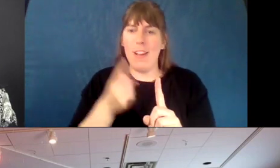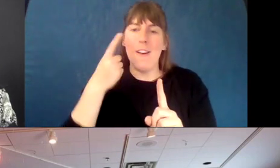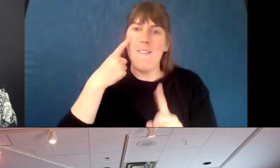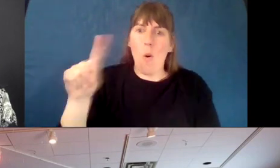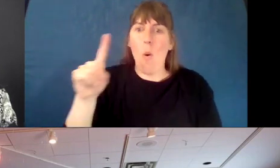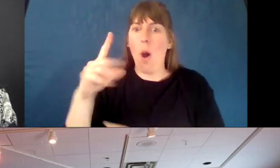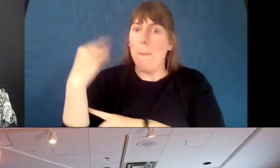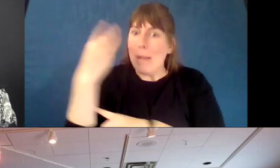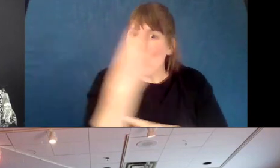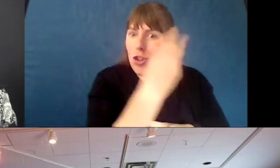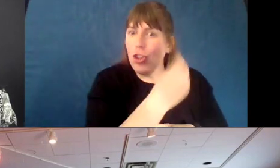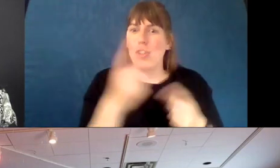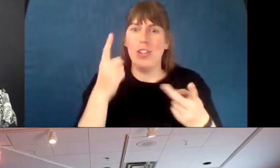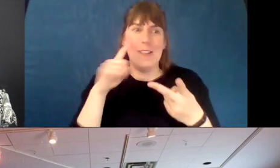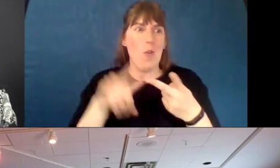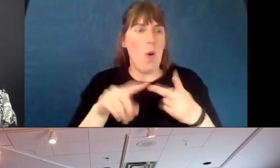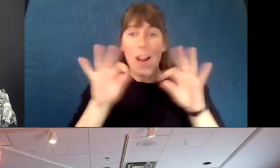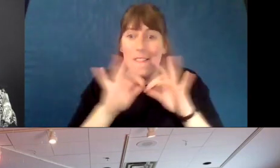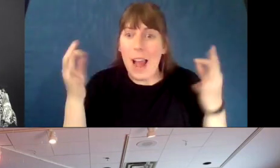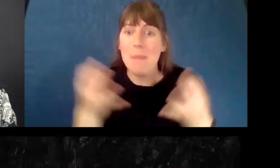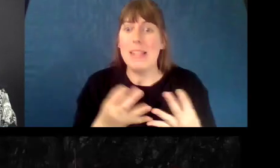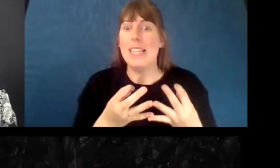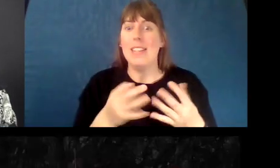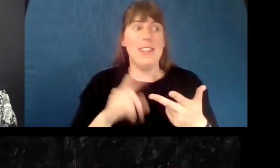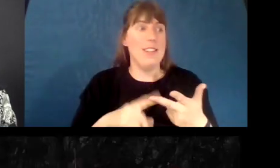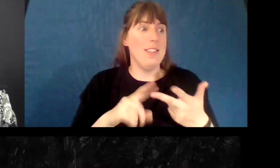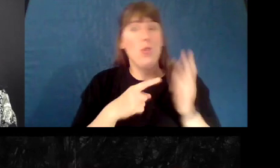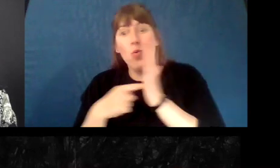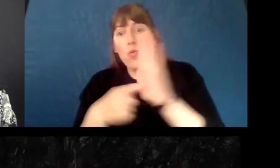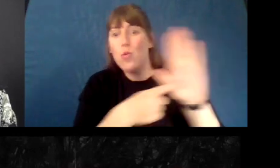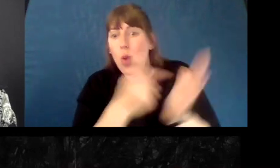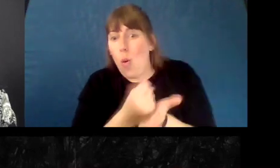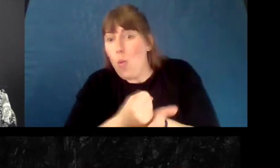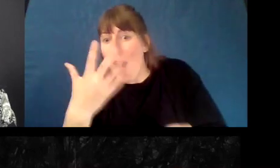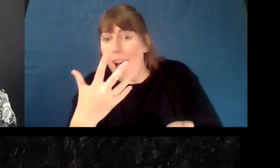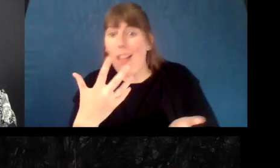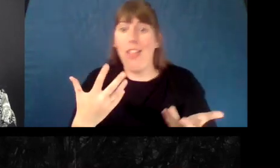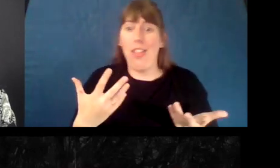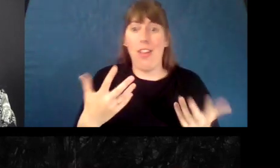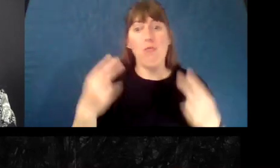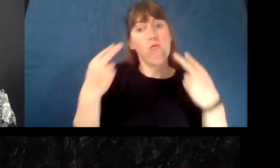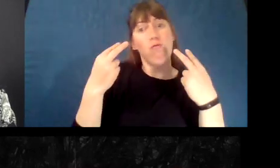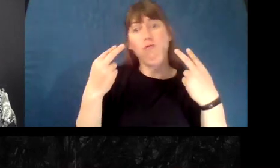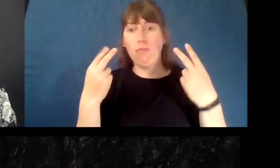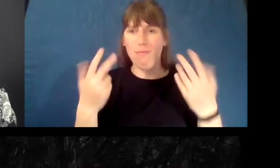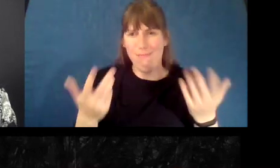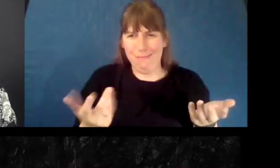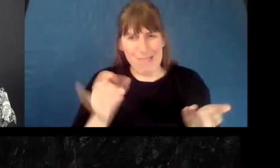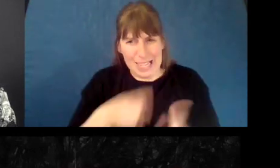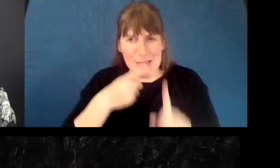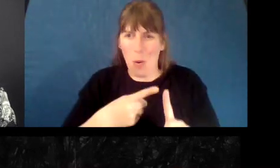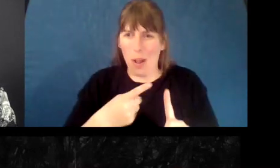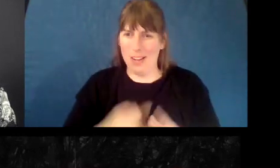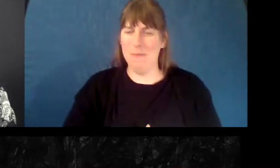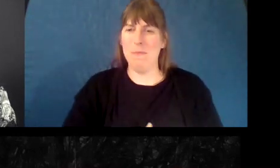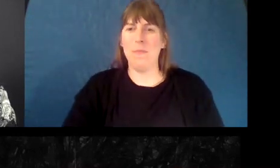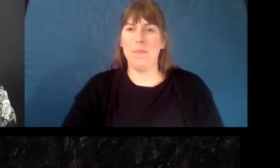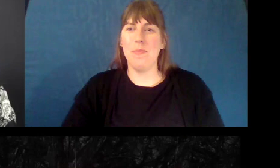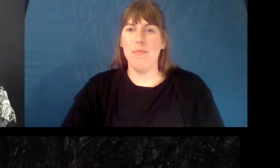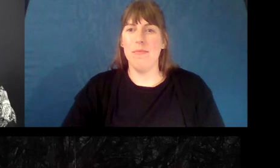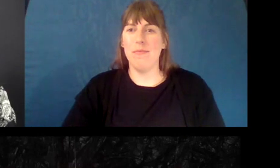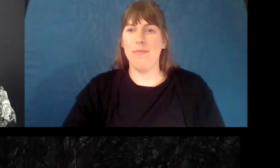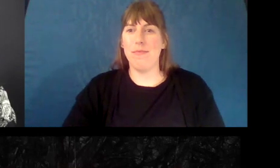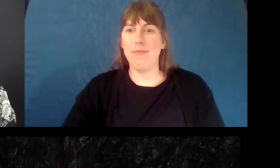reasons, like your family, or like displaying your wealth and also for social media. And we, when we